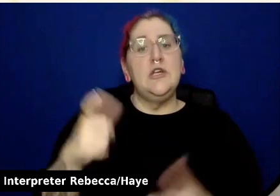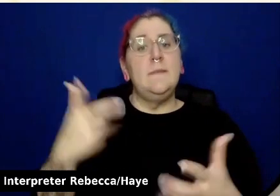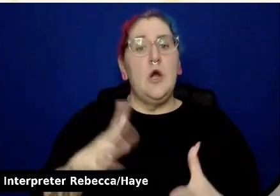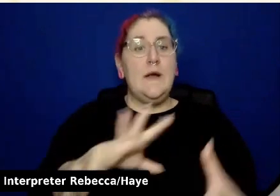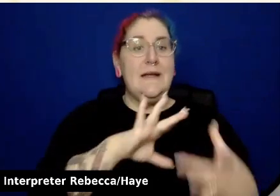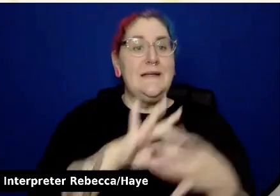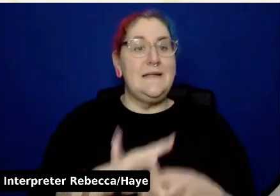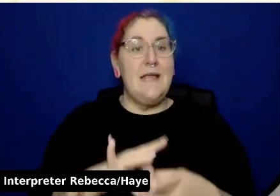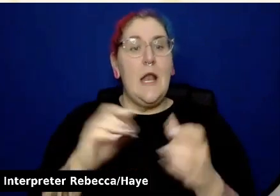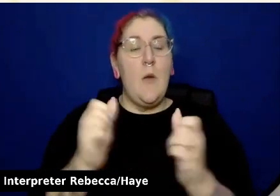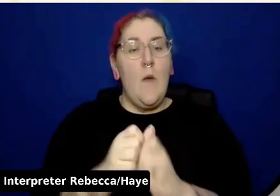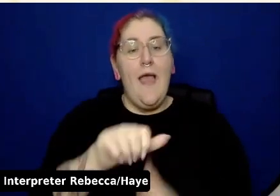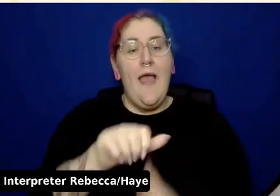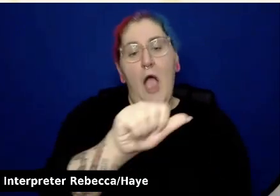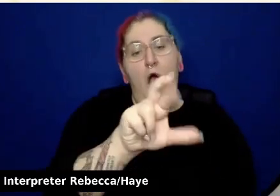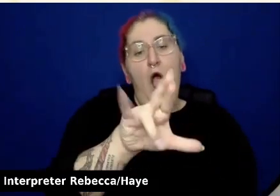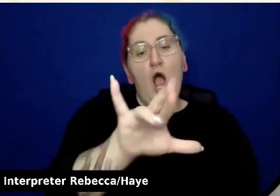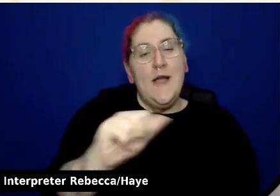for low priority messages, or updates.